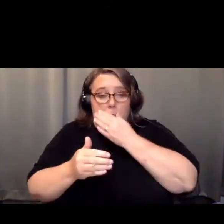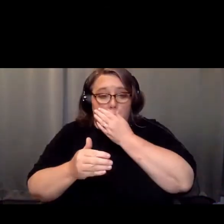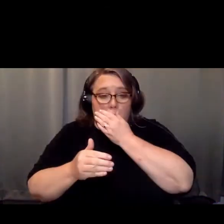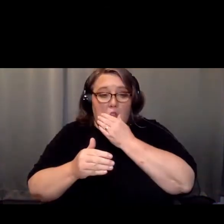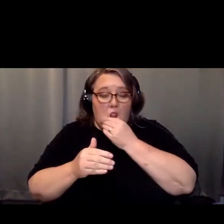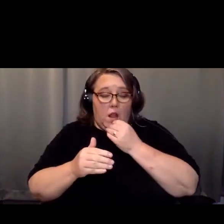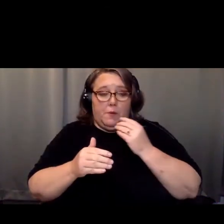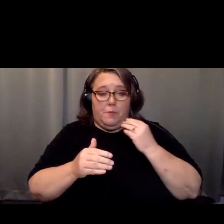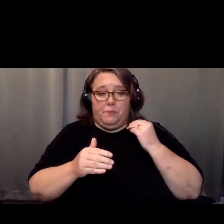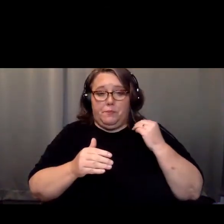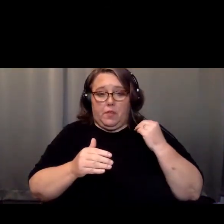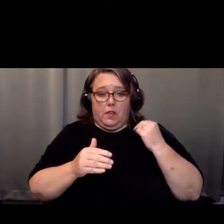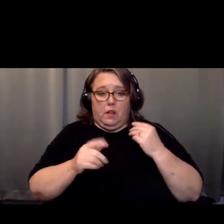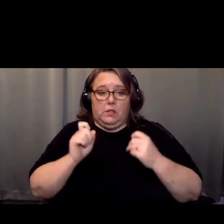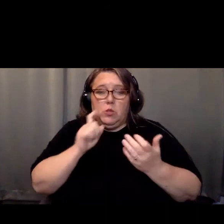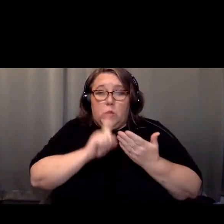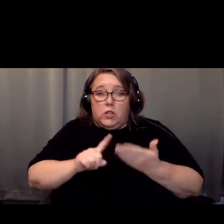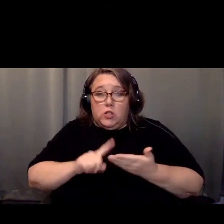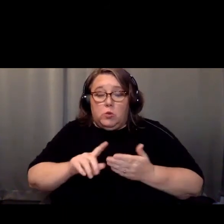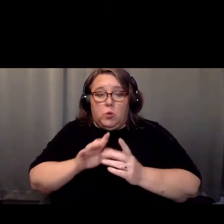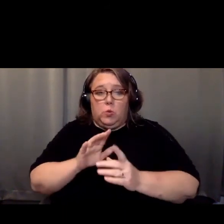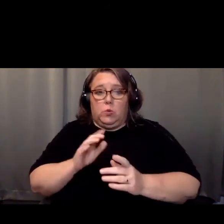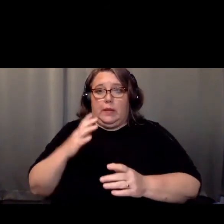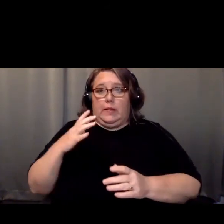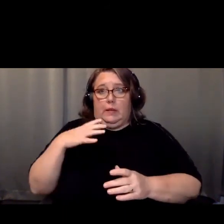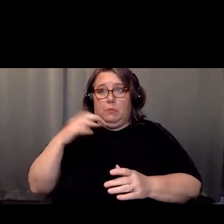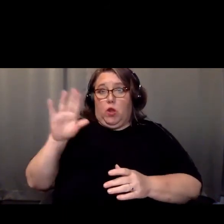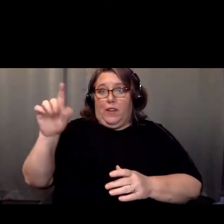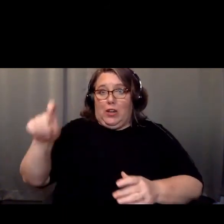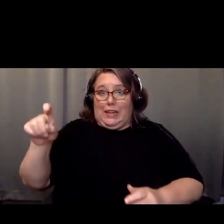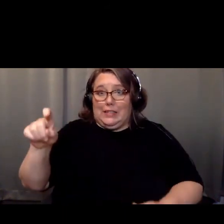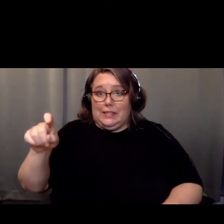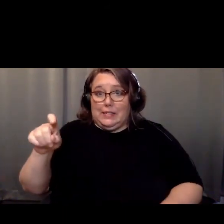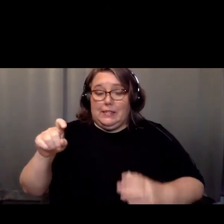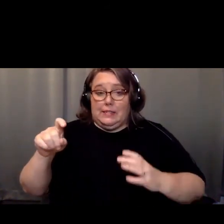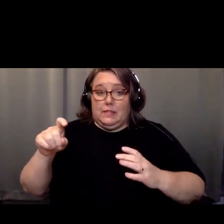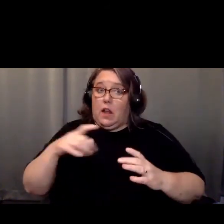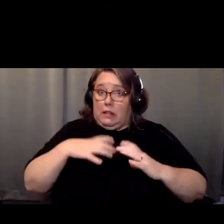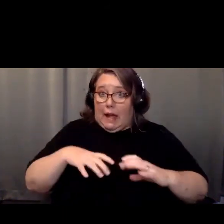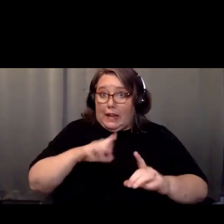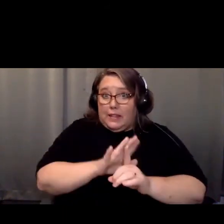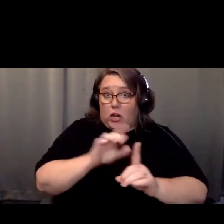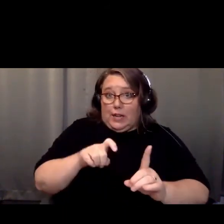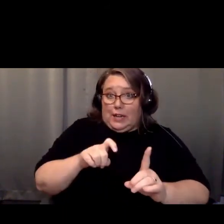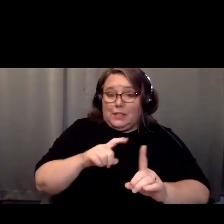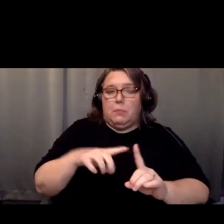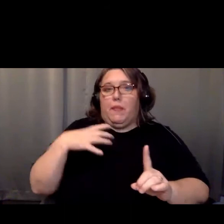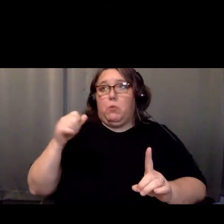to explore the needs of the employer. Not only explore the needs of the client, but also explore the needs of the employer